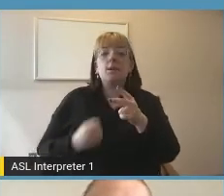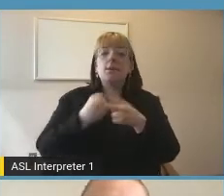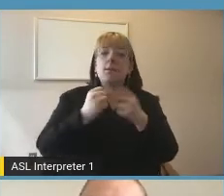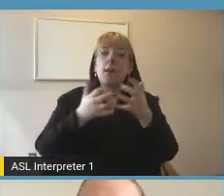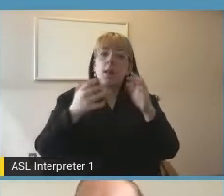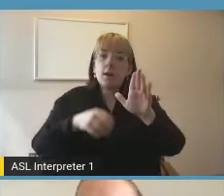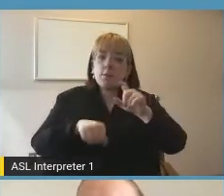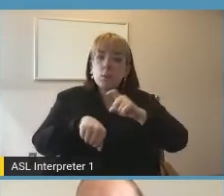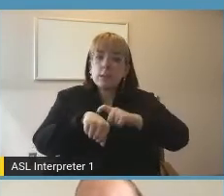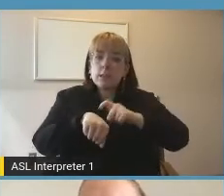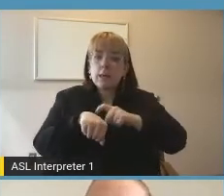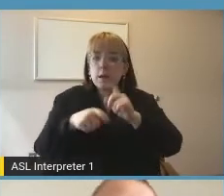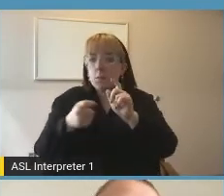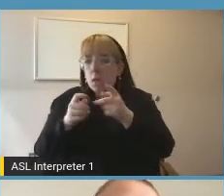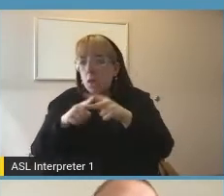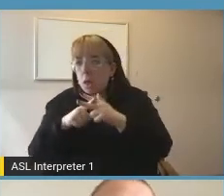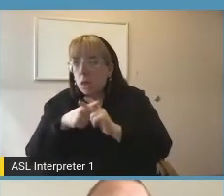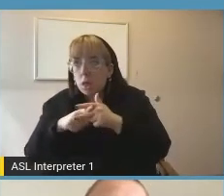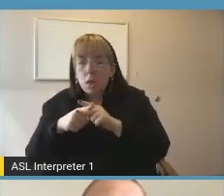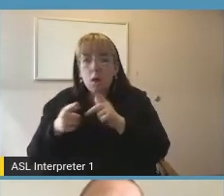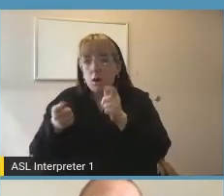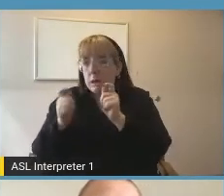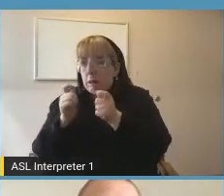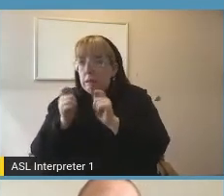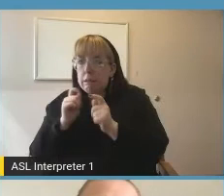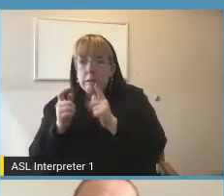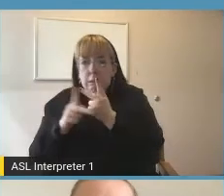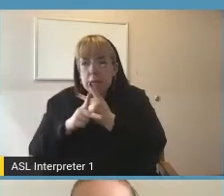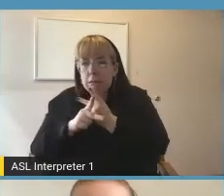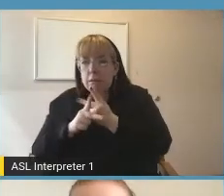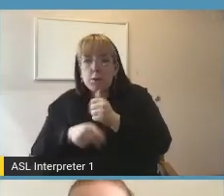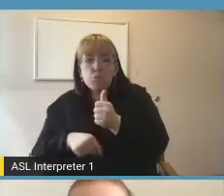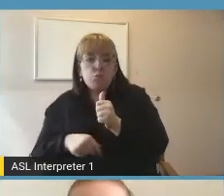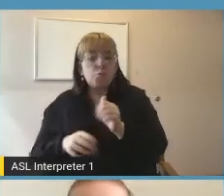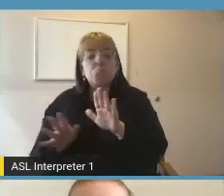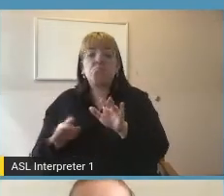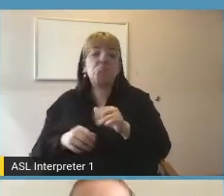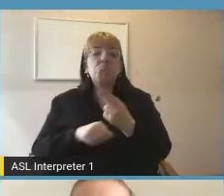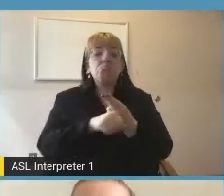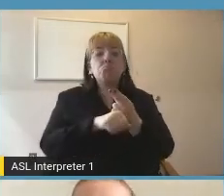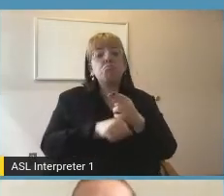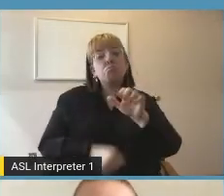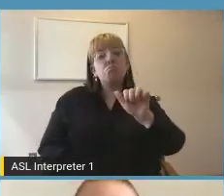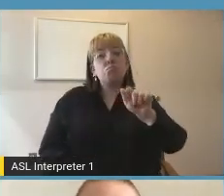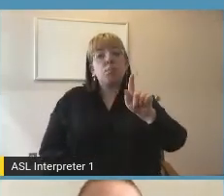tools and stuff in your platforms. Then I'm going to talk about a few different digital